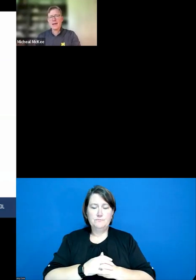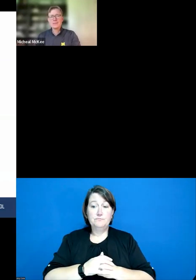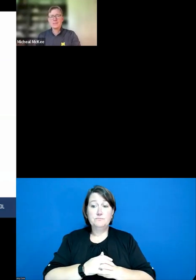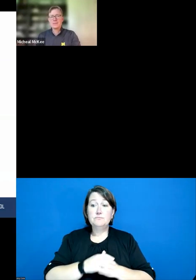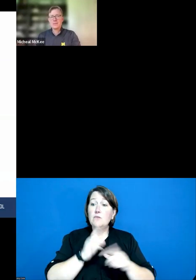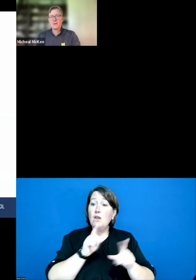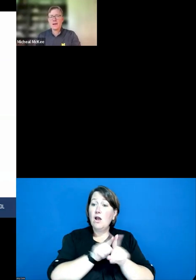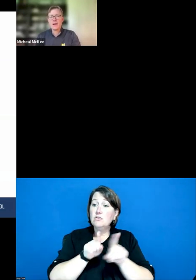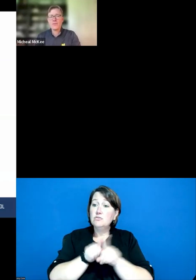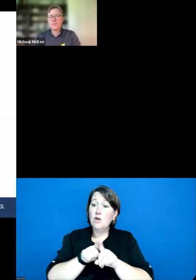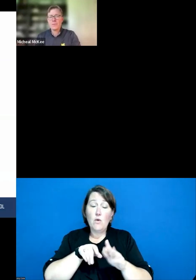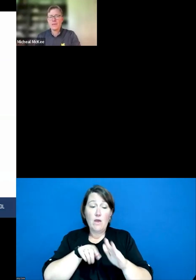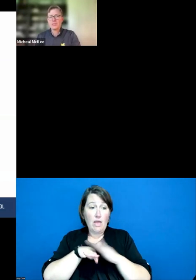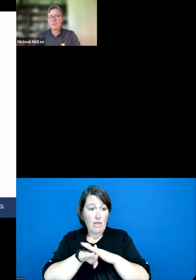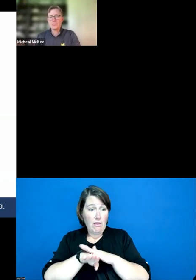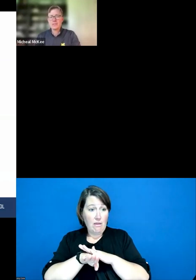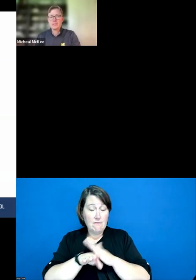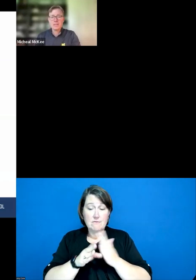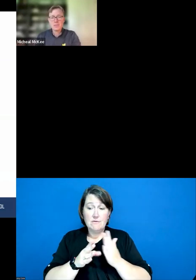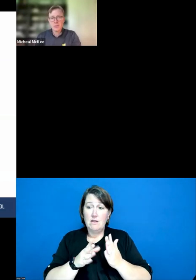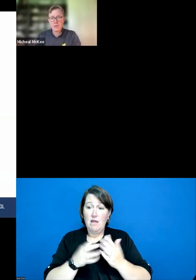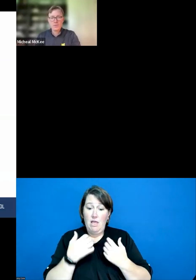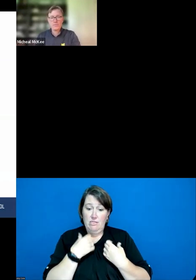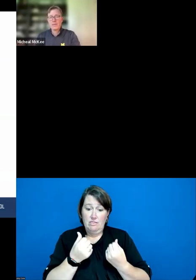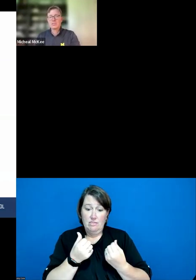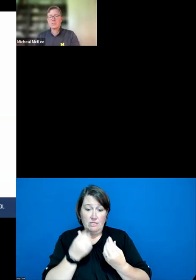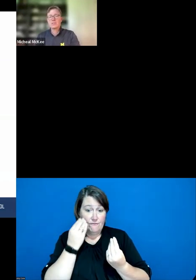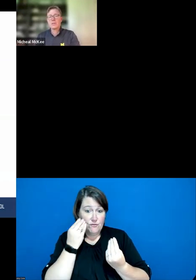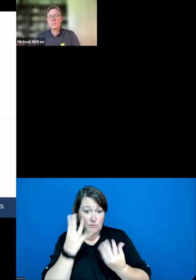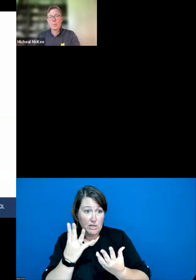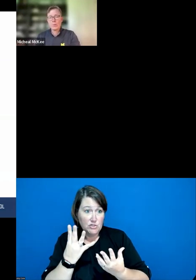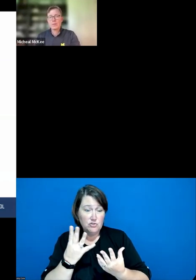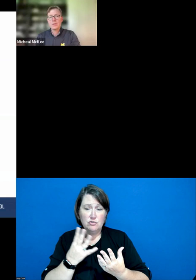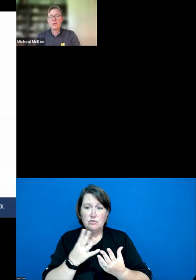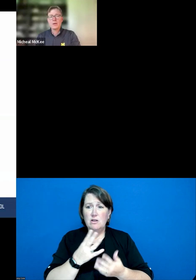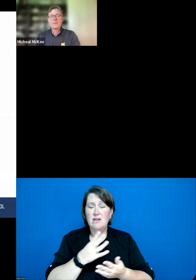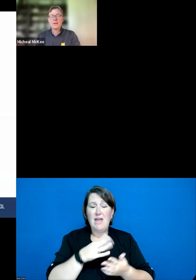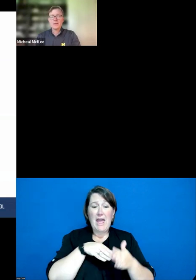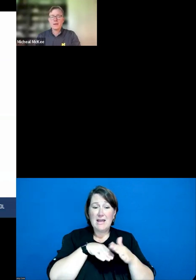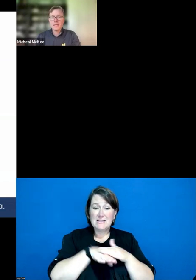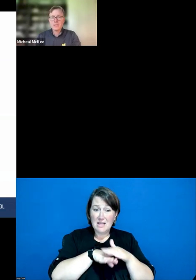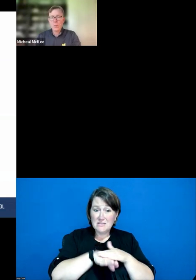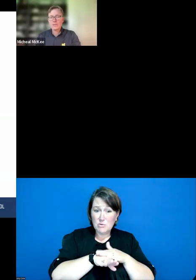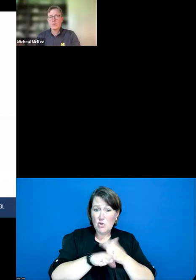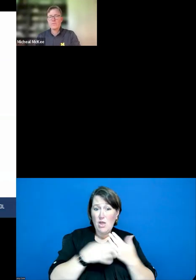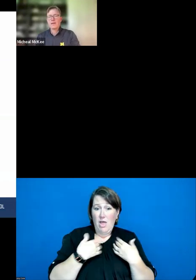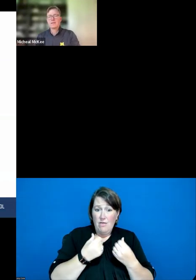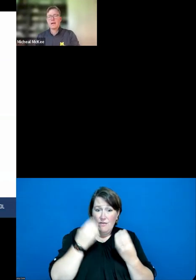access to health information accessible health information is so poor that it's going to affect